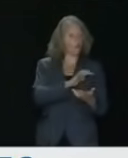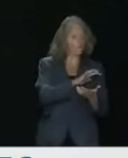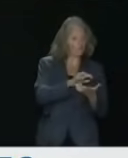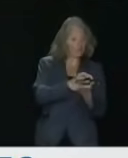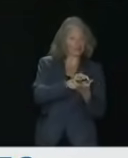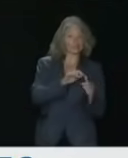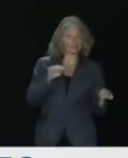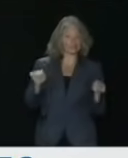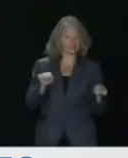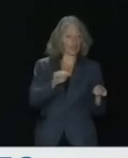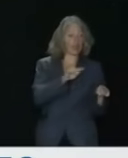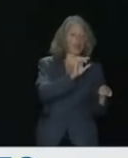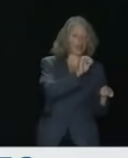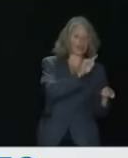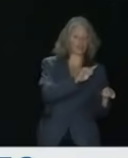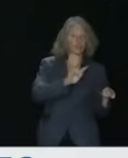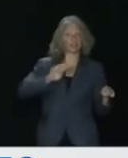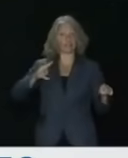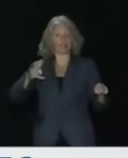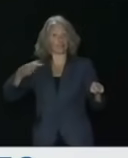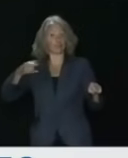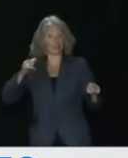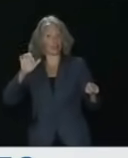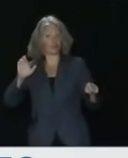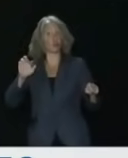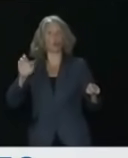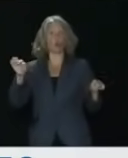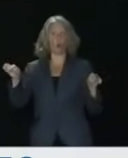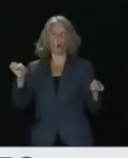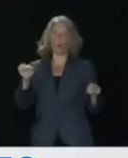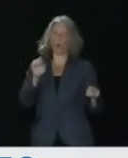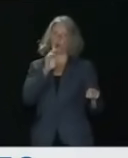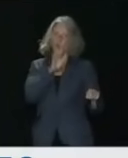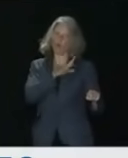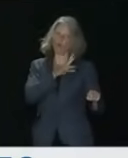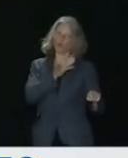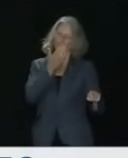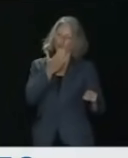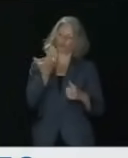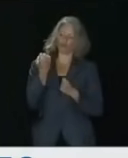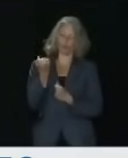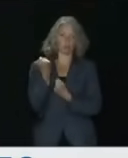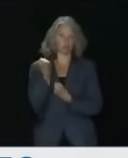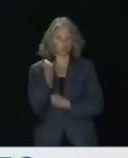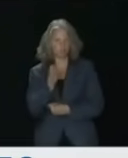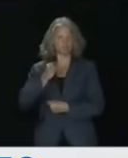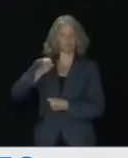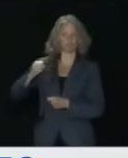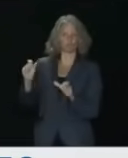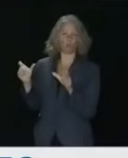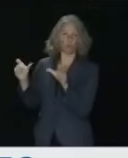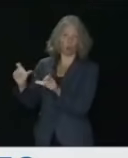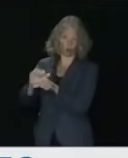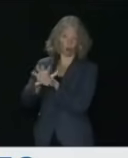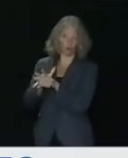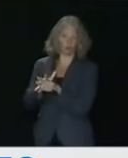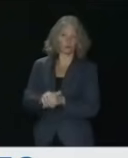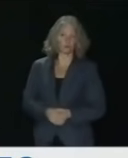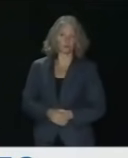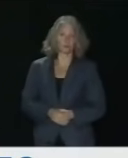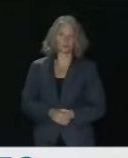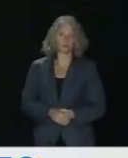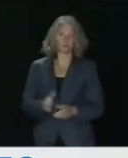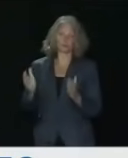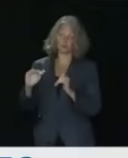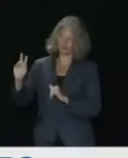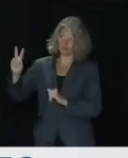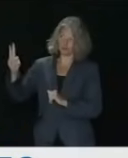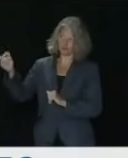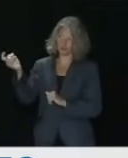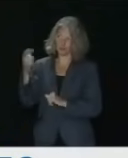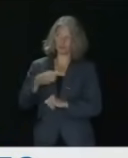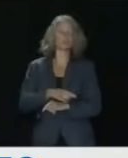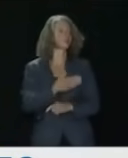AND EARLY SIGN THAT THIS